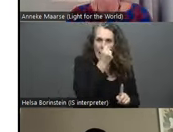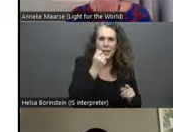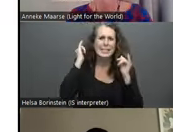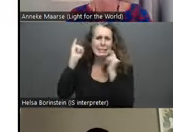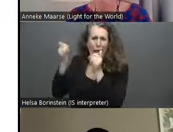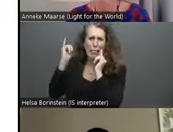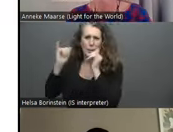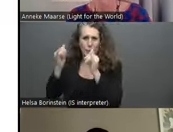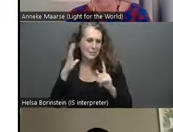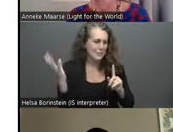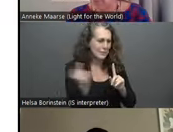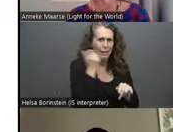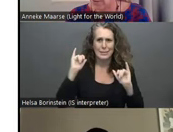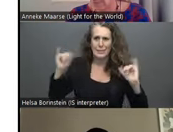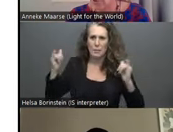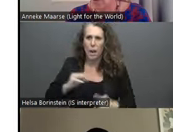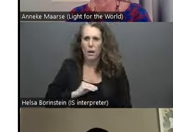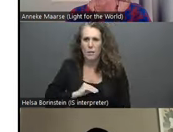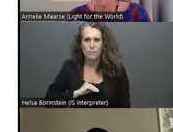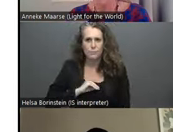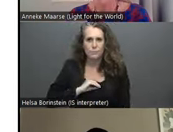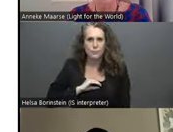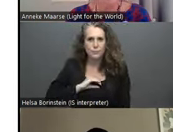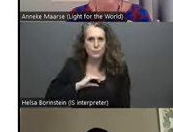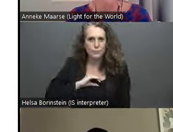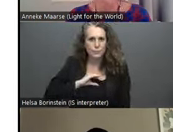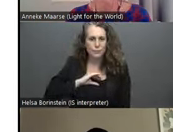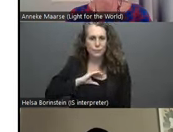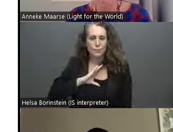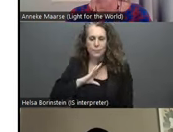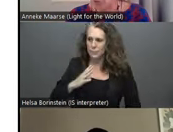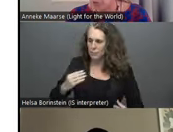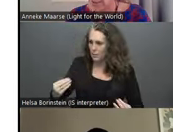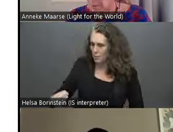the good practices of the companies, so that we actually inspire others to also join and